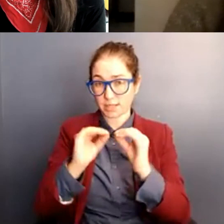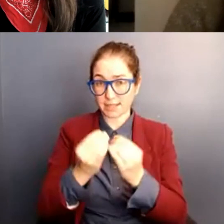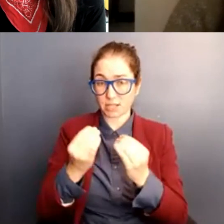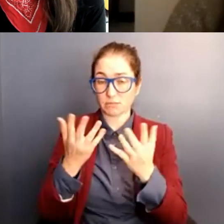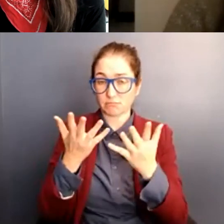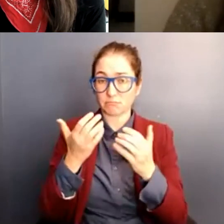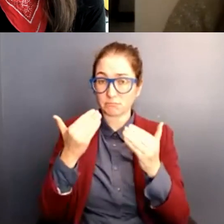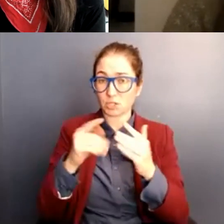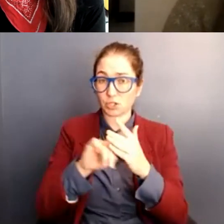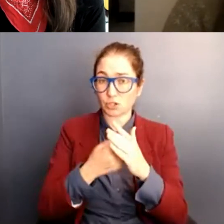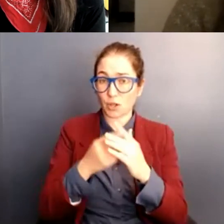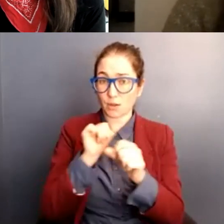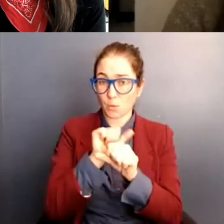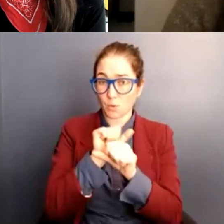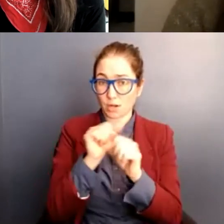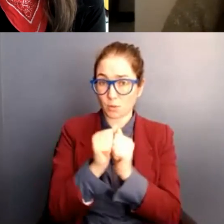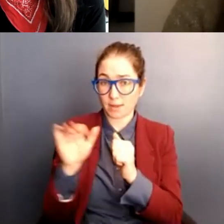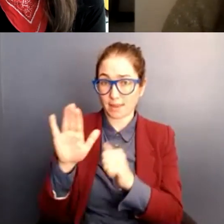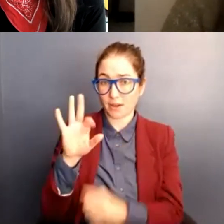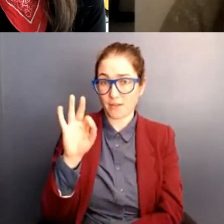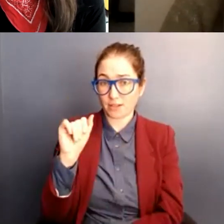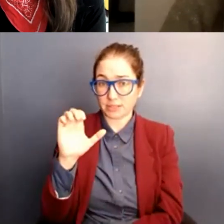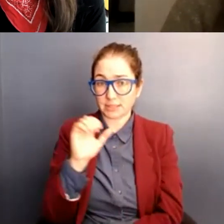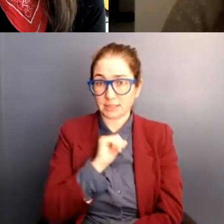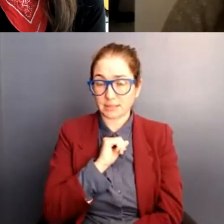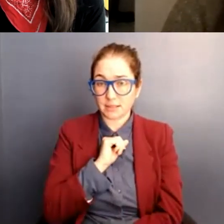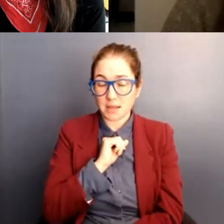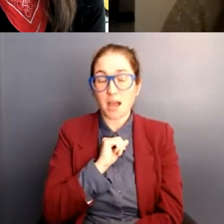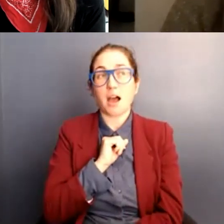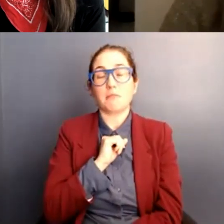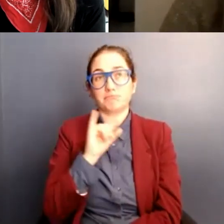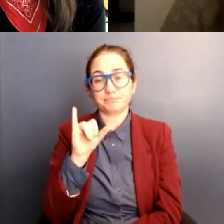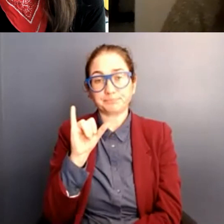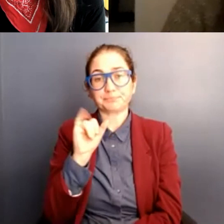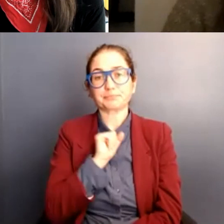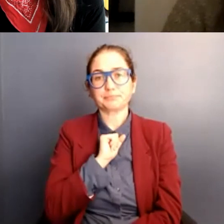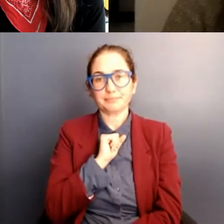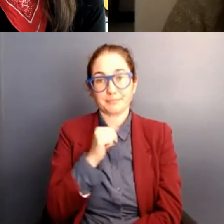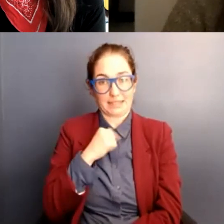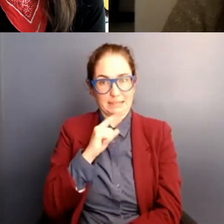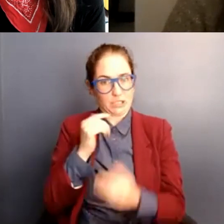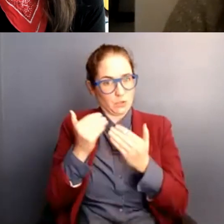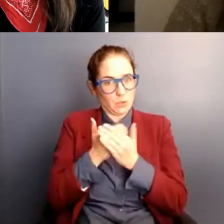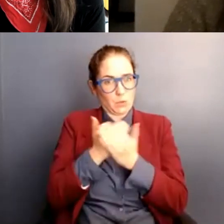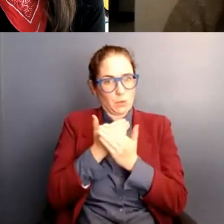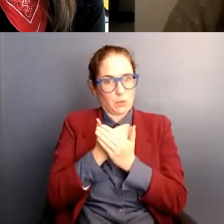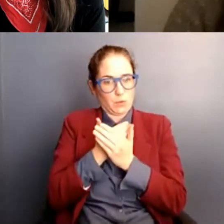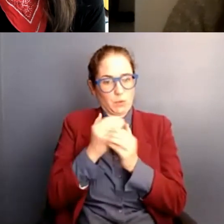this work with their faculty? So I'm very new to working at Adler University.